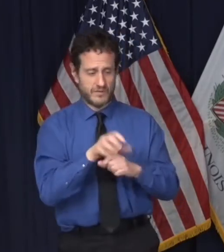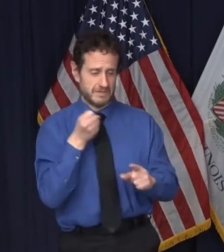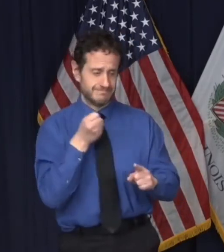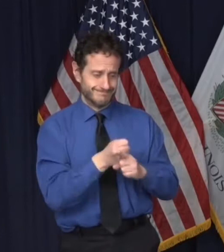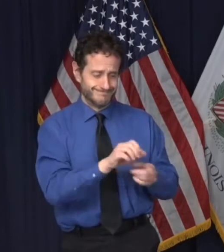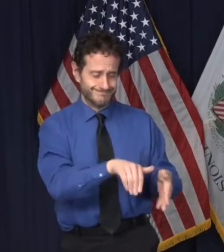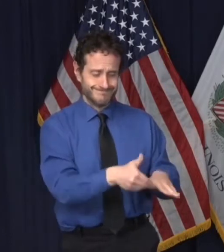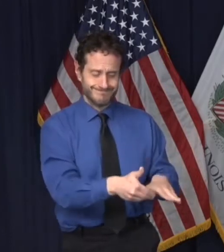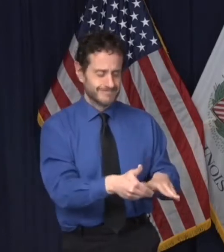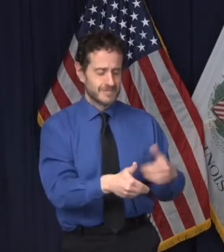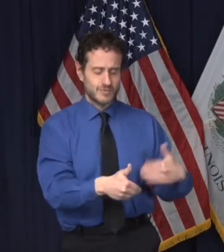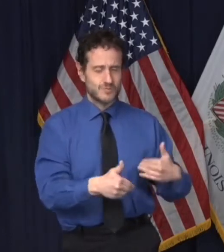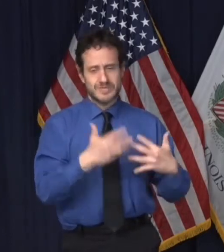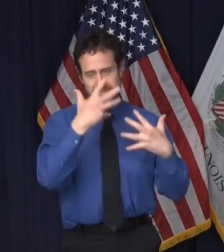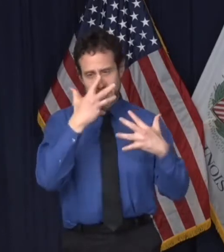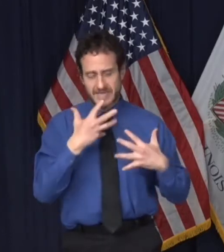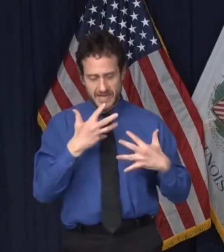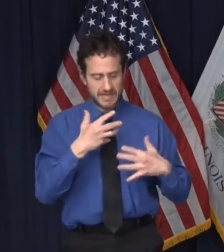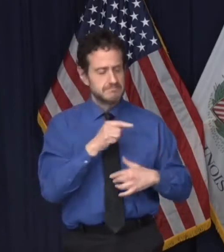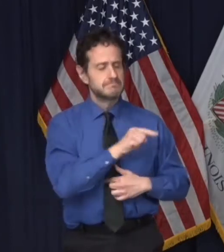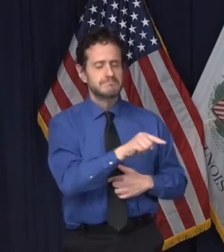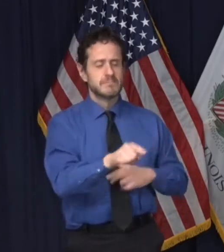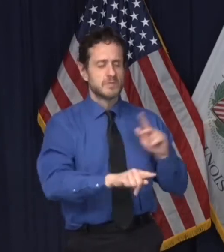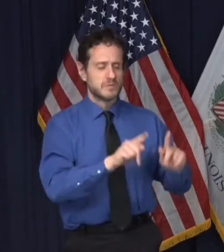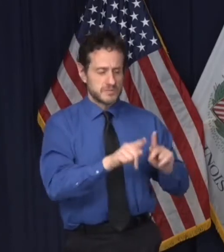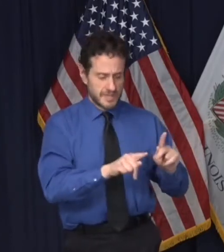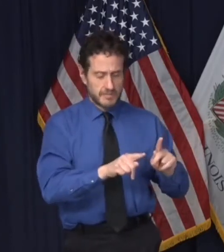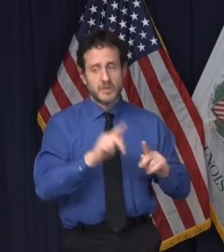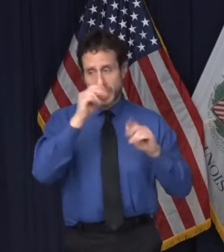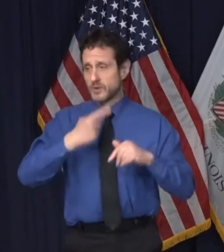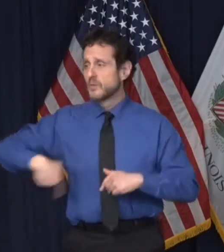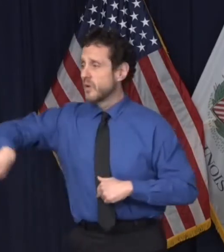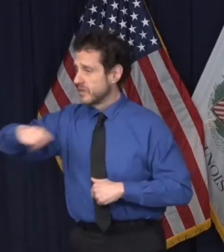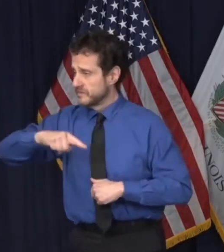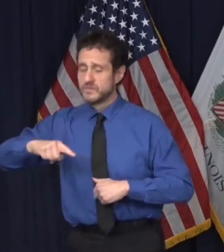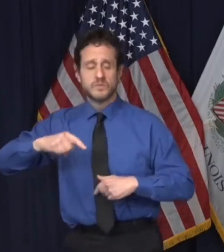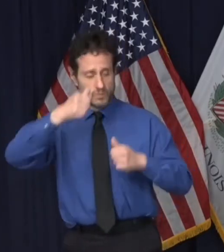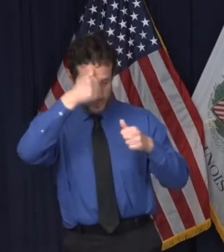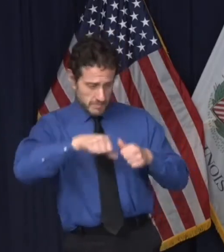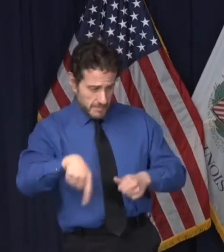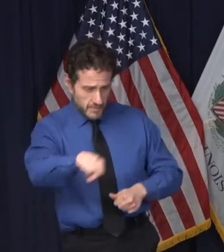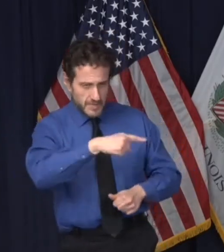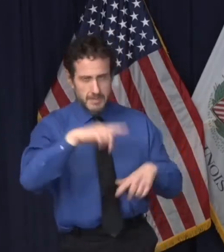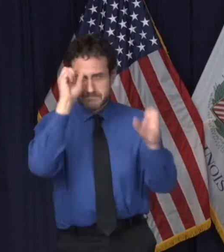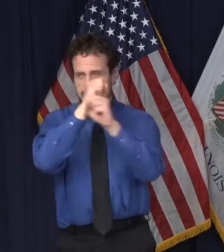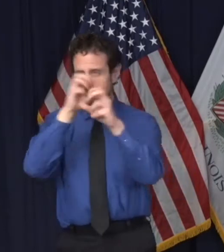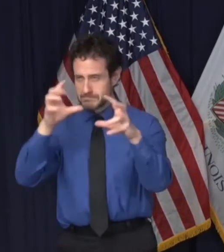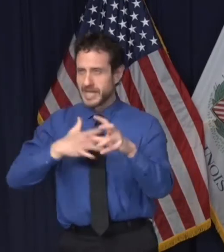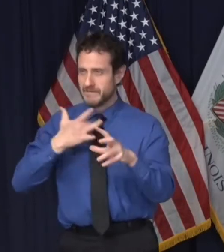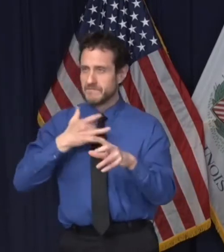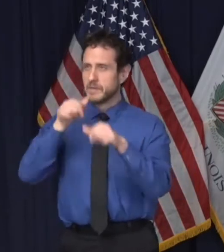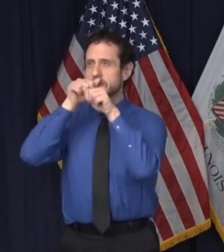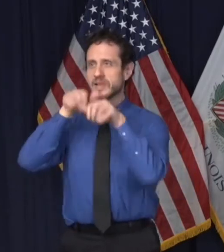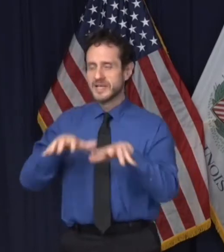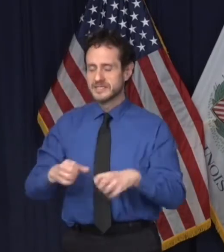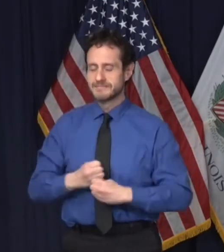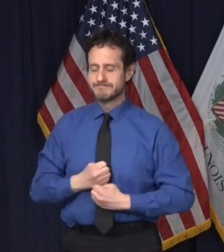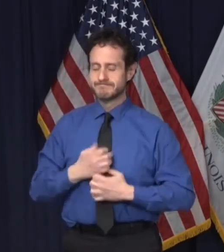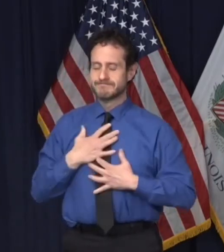TRAGEDY. MAY EACH AND EVERY ONE OF THEIR MEMORIES BE FOR A BLESSING.